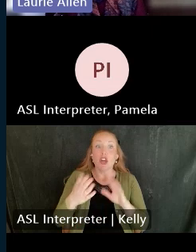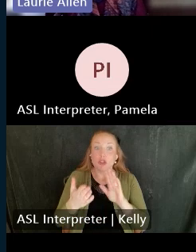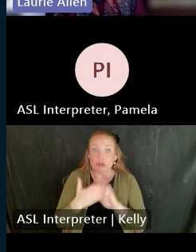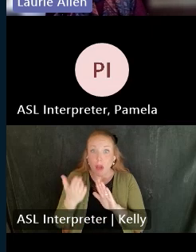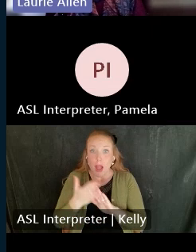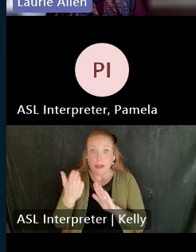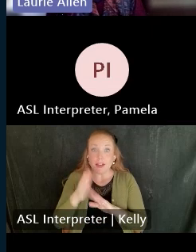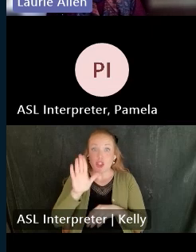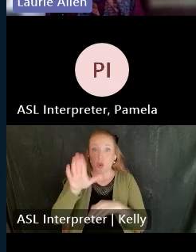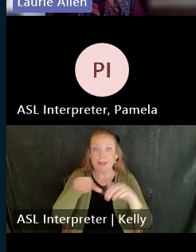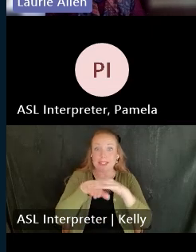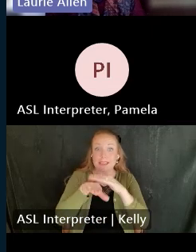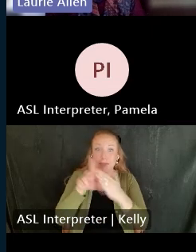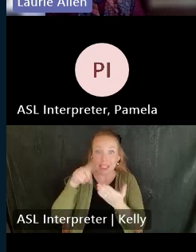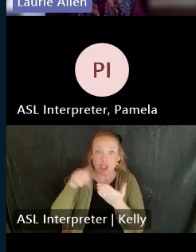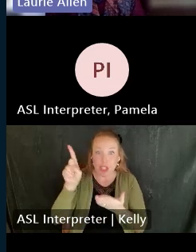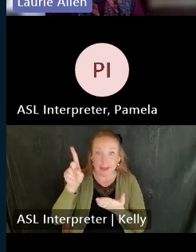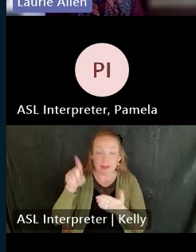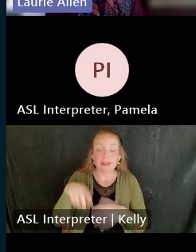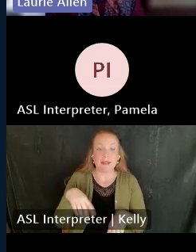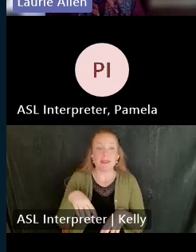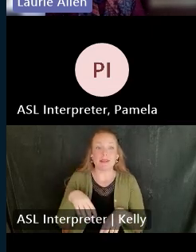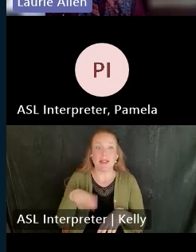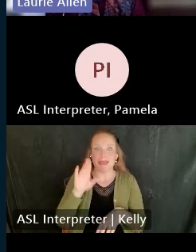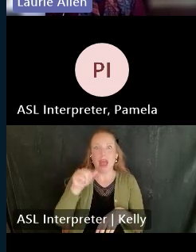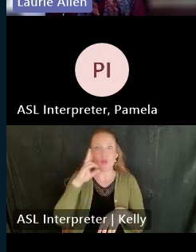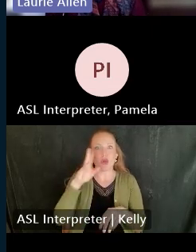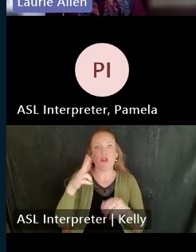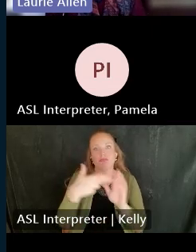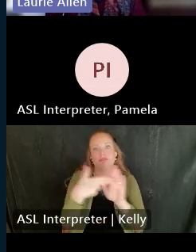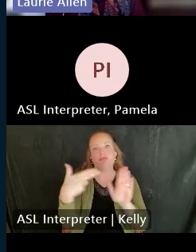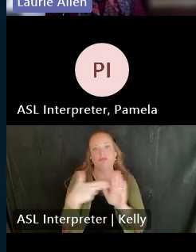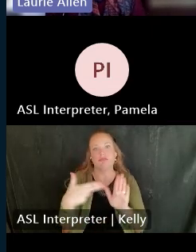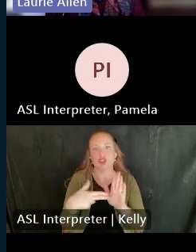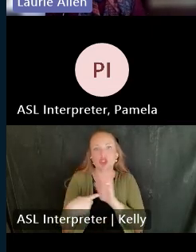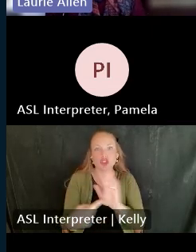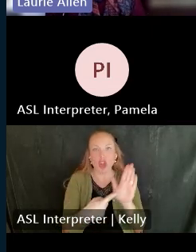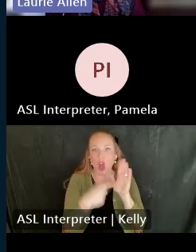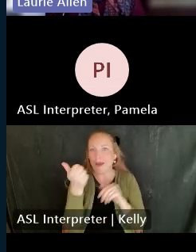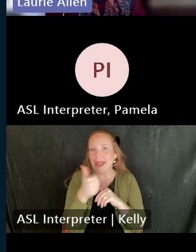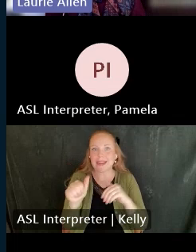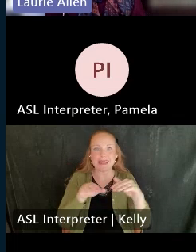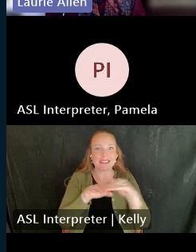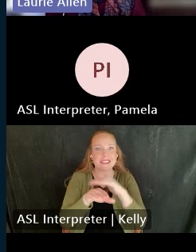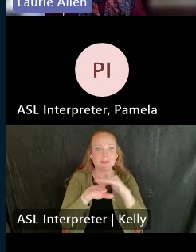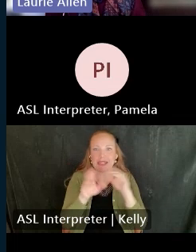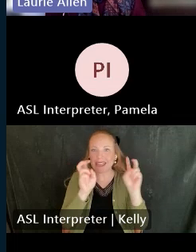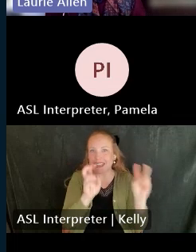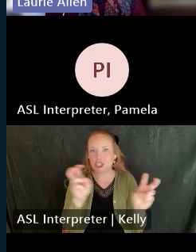That's the most important thing we can do because it's going to highlight any accessibility issues we've introduced into our content.